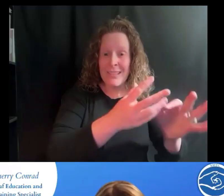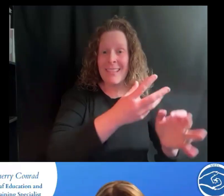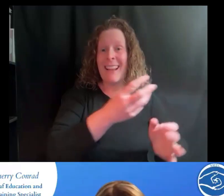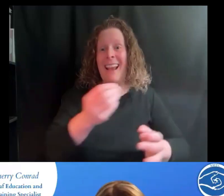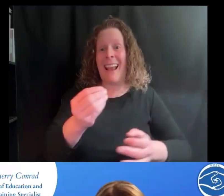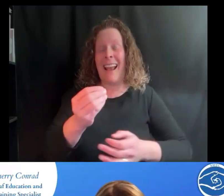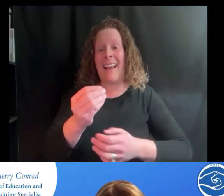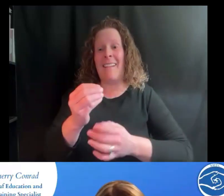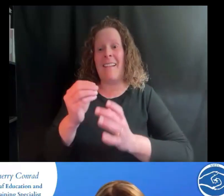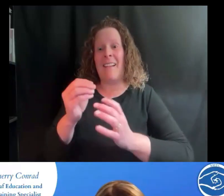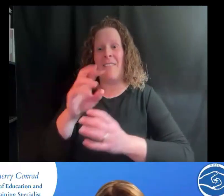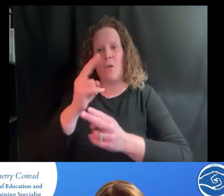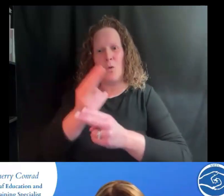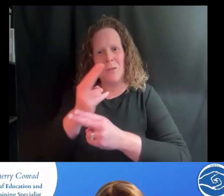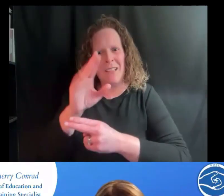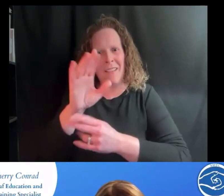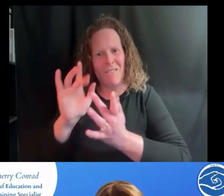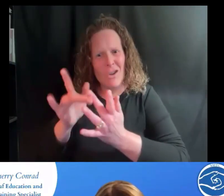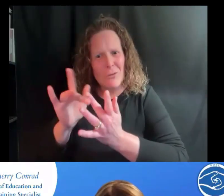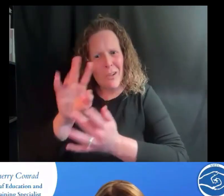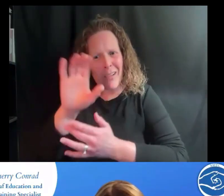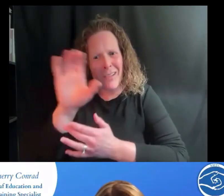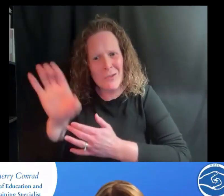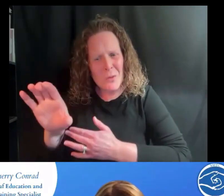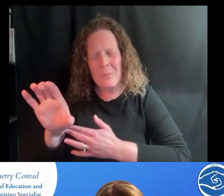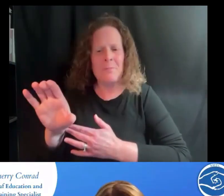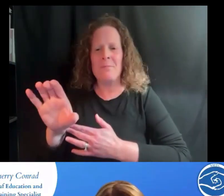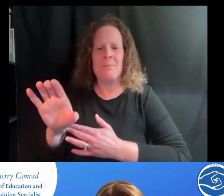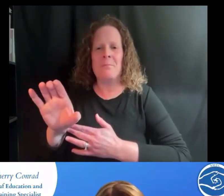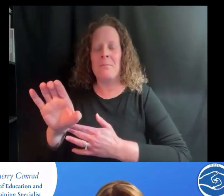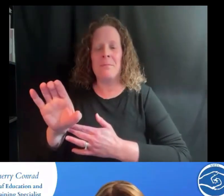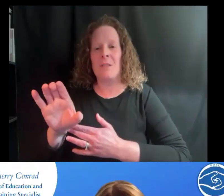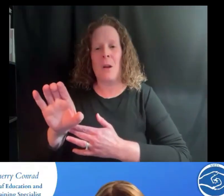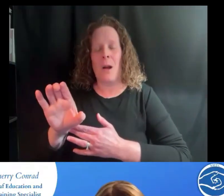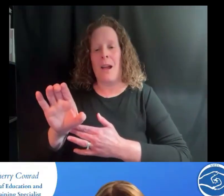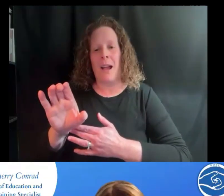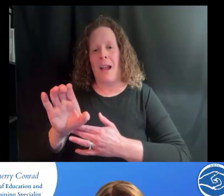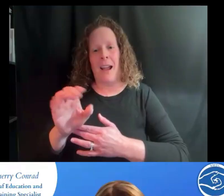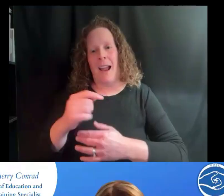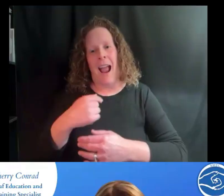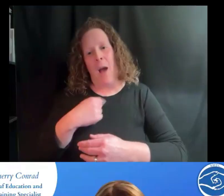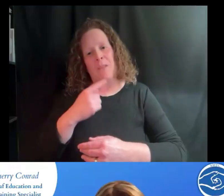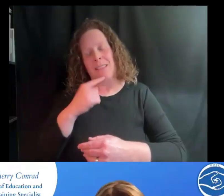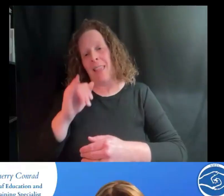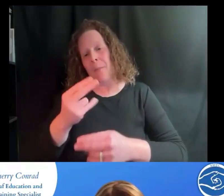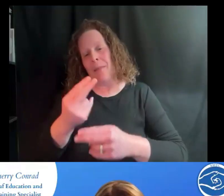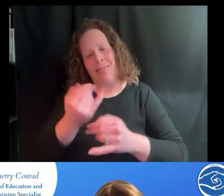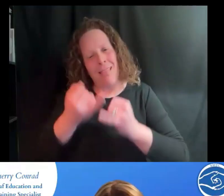This allows them to develop language skills more generalized across using various interpreters.